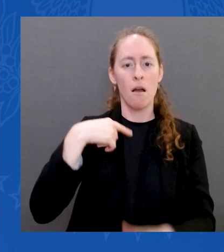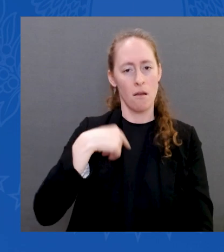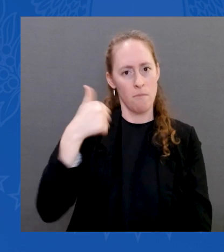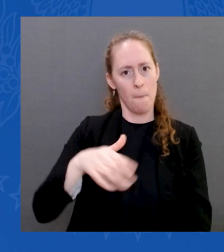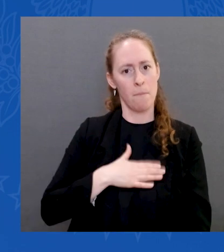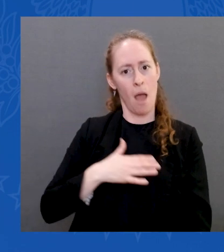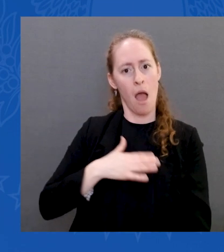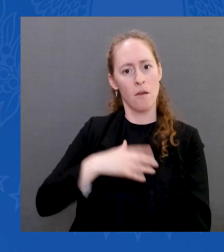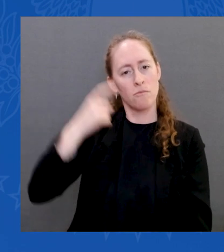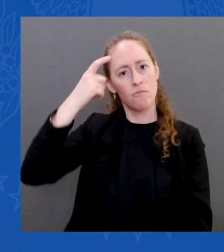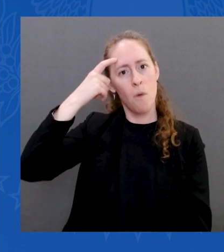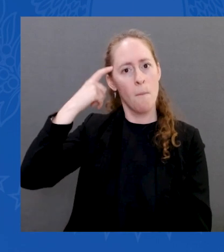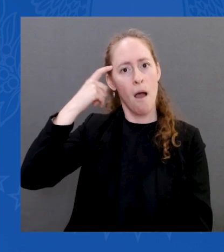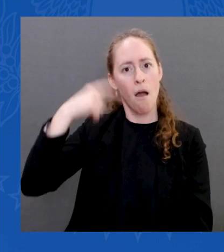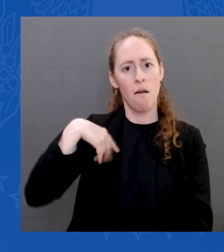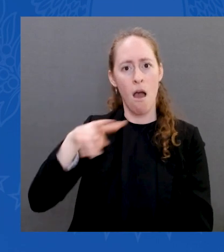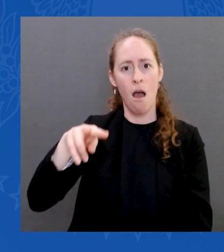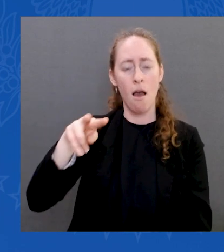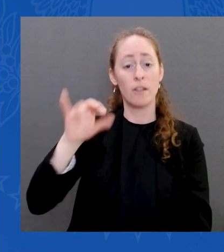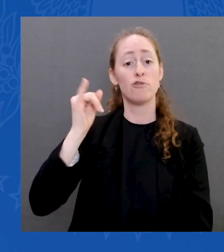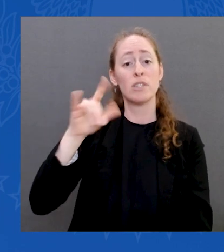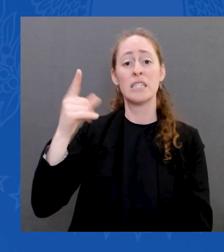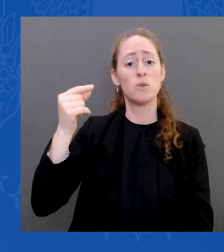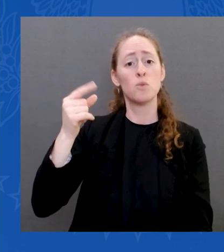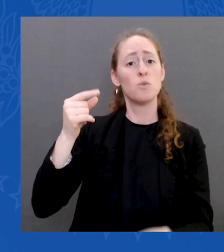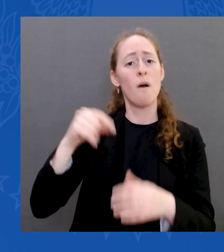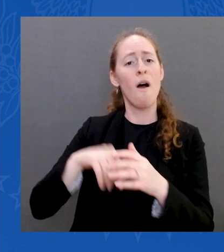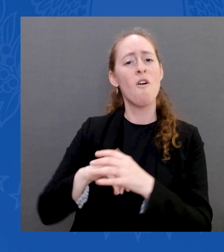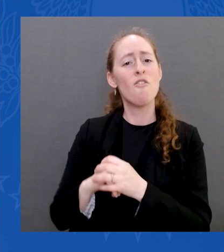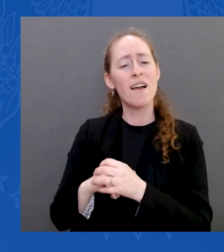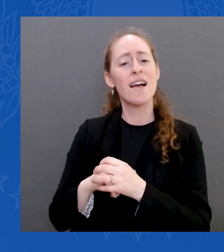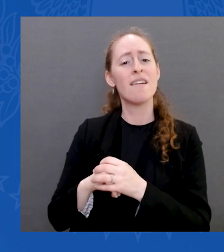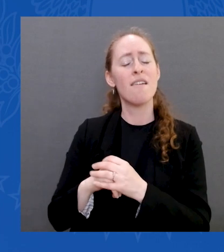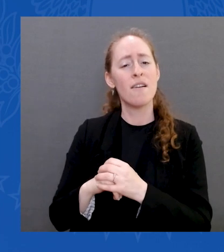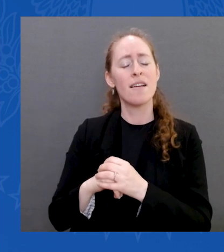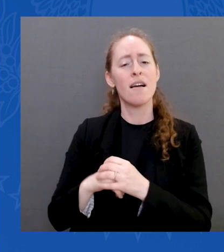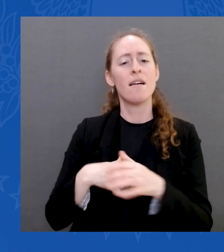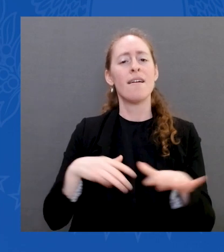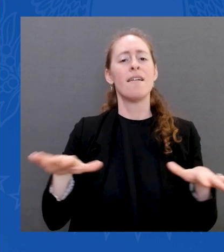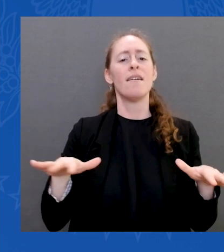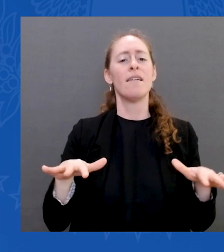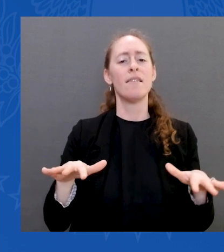besides I really got lucky with my parents -- my mother would say, "Look at me, Joey.